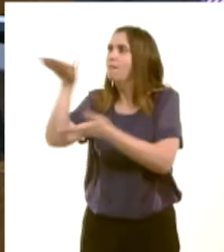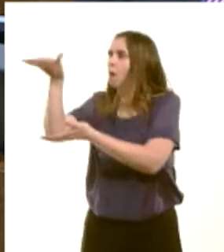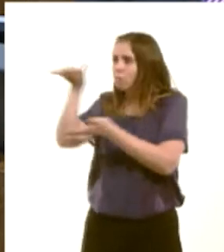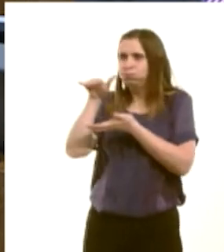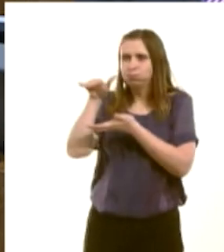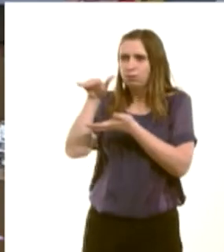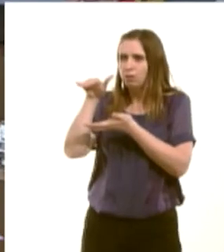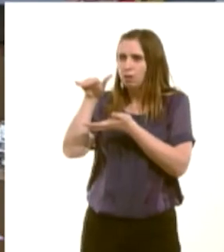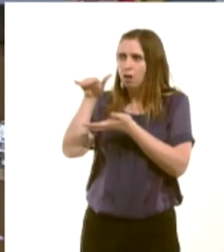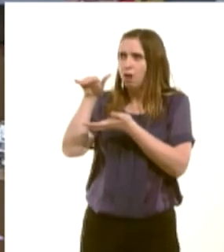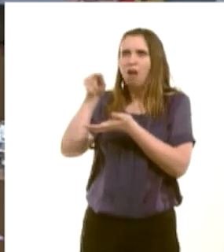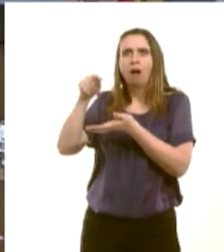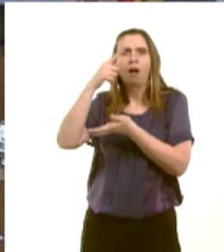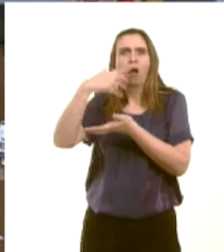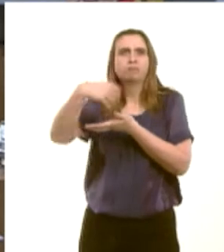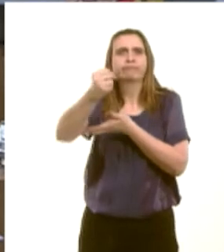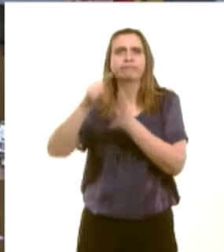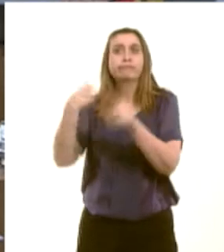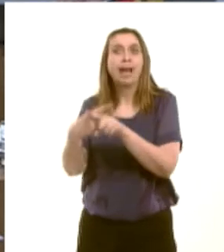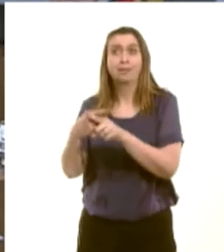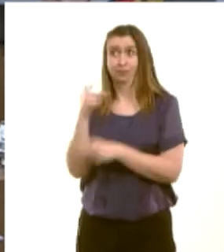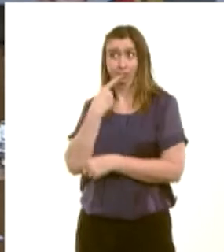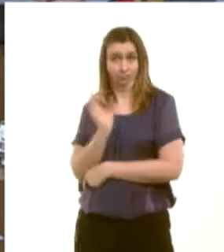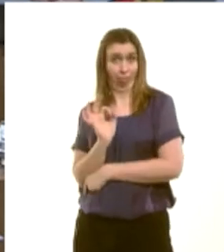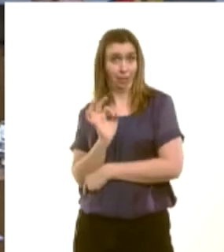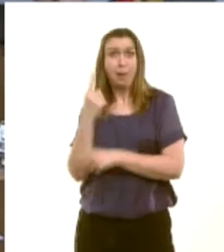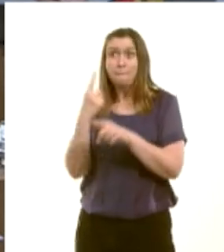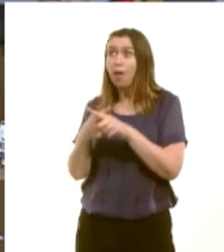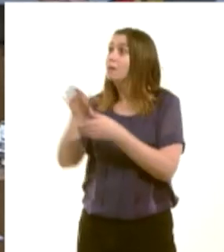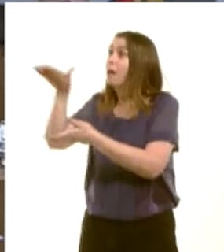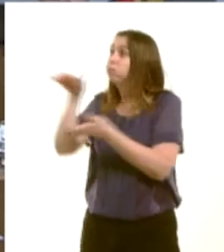sale are taxable and, secondly, of course, there are fees to be paid to those who potentially